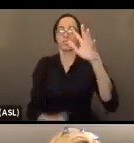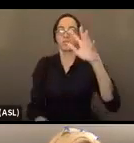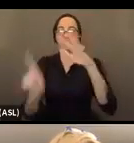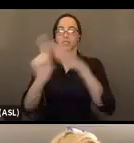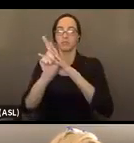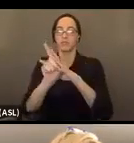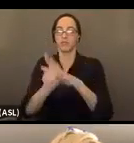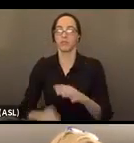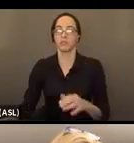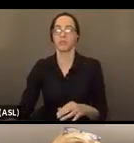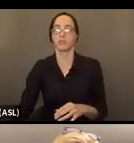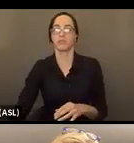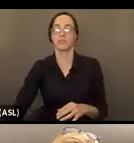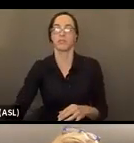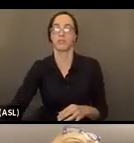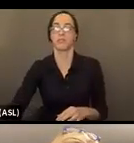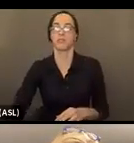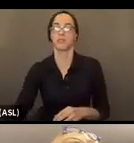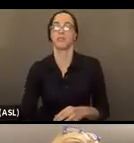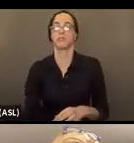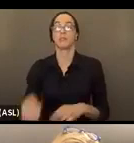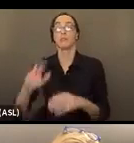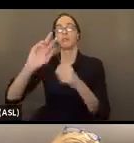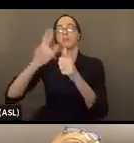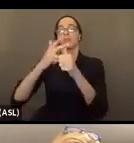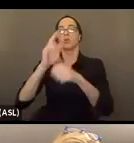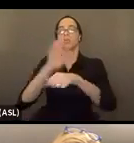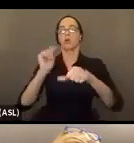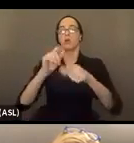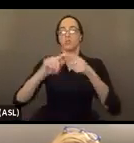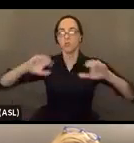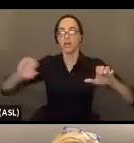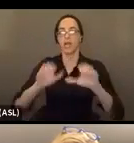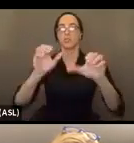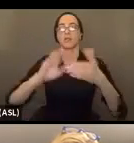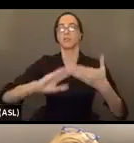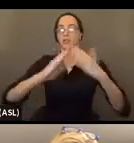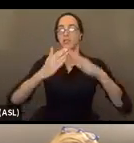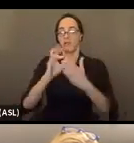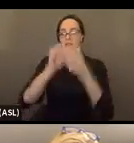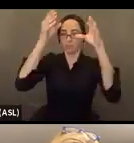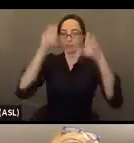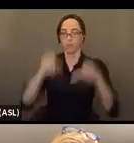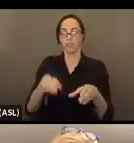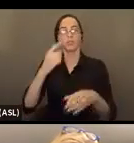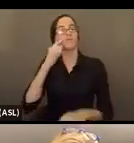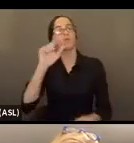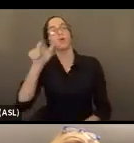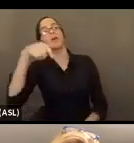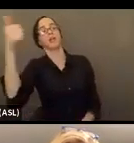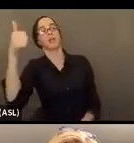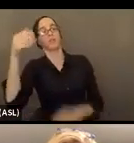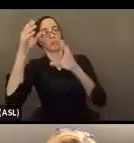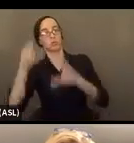the third call to action is be that person for somebody else not everybody is going to